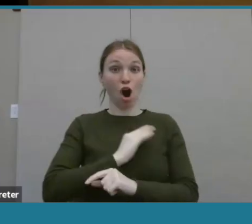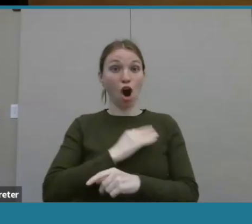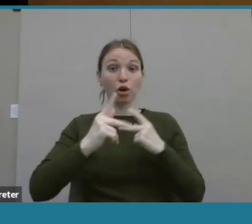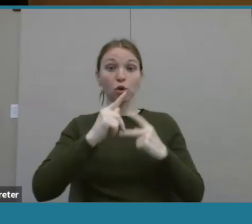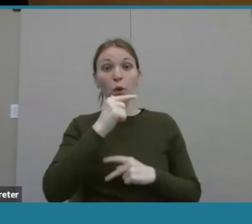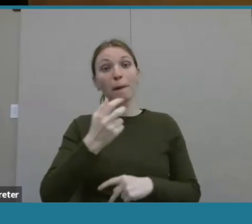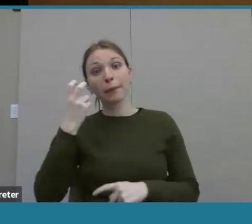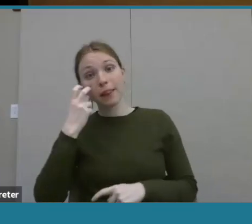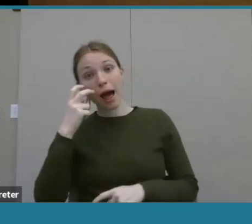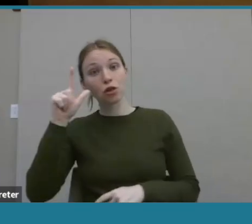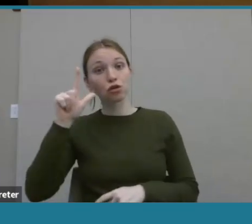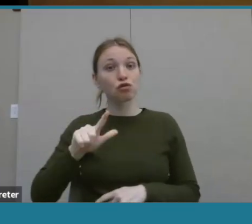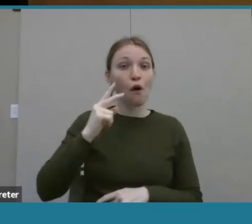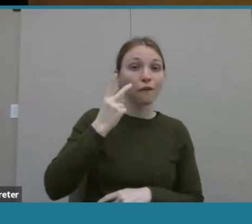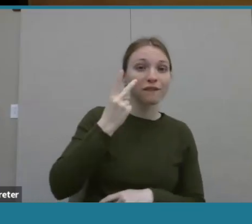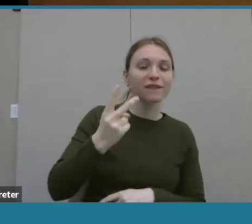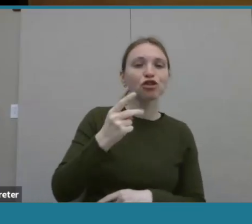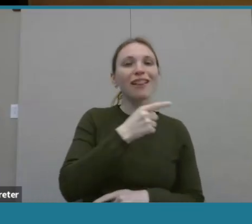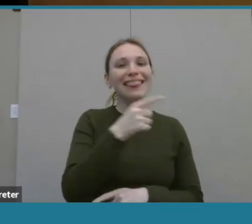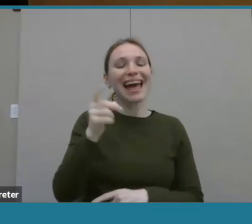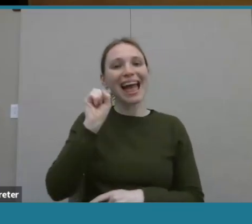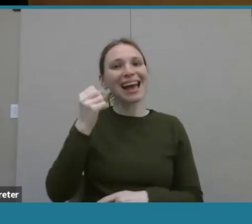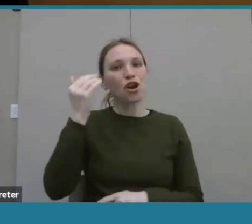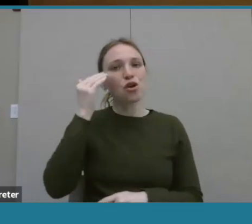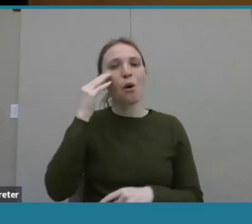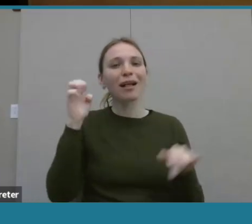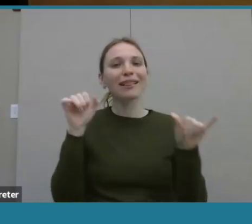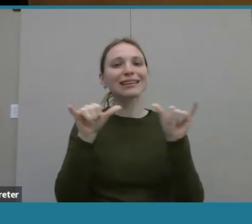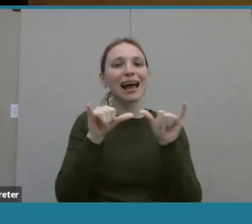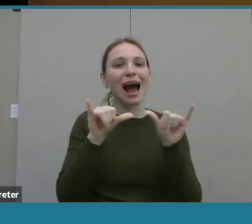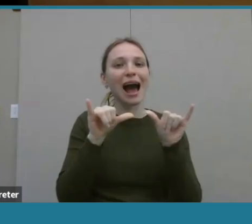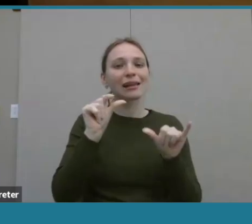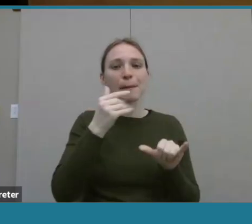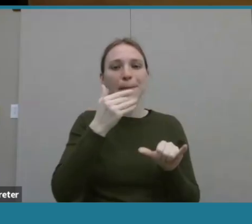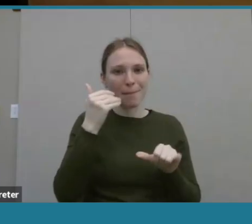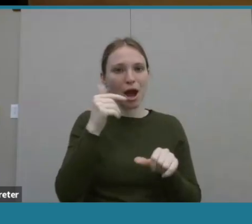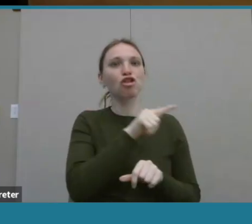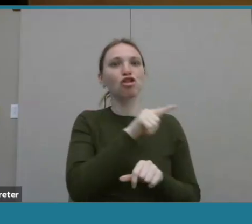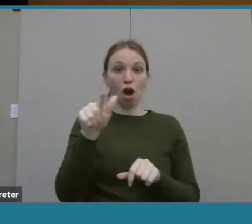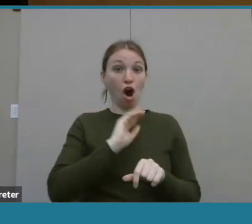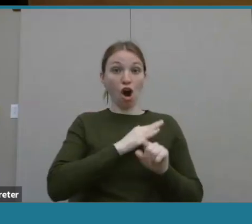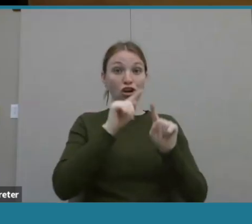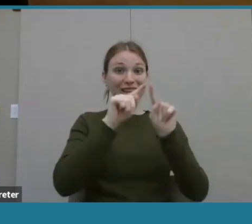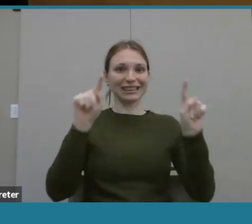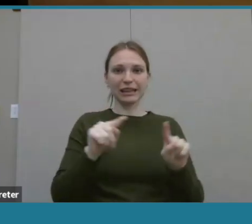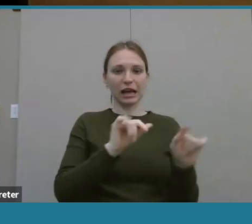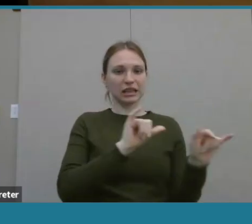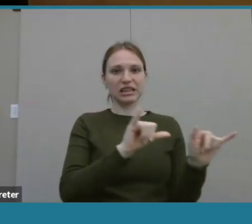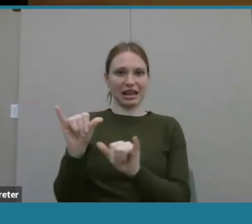the experience of knowing the size. So they are— these signs are actually to the size of the animal. That. With a giraffe, you can't do that.